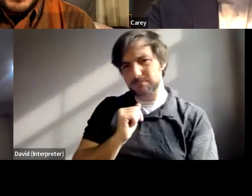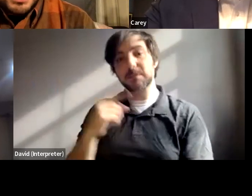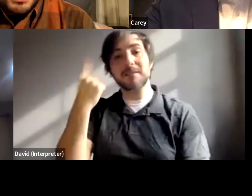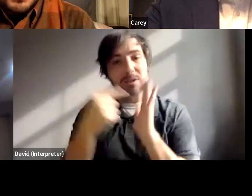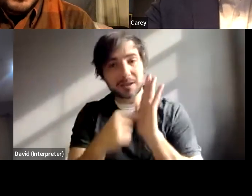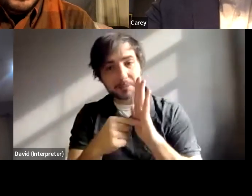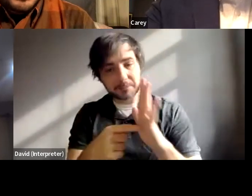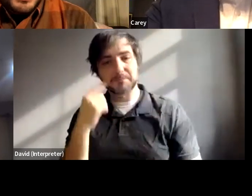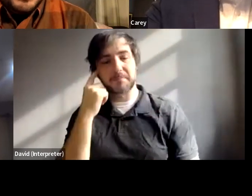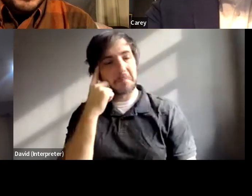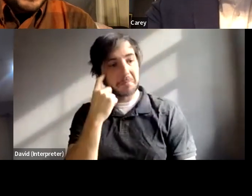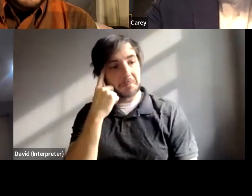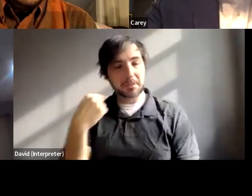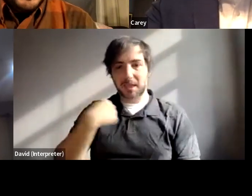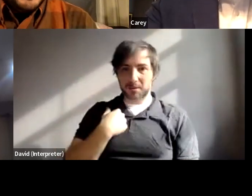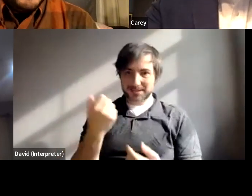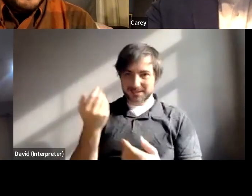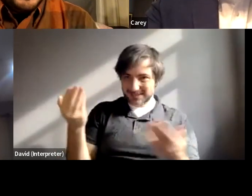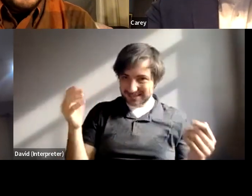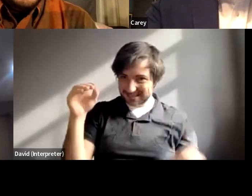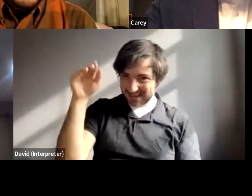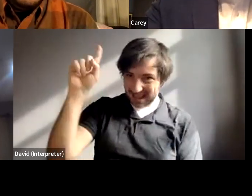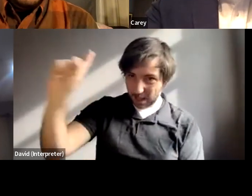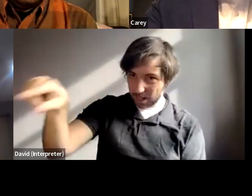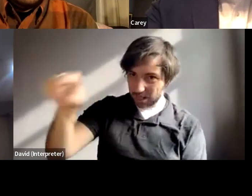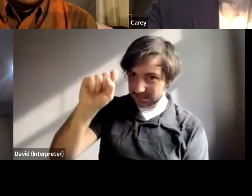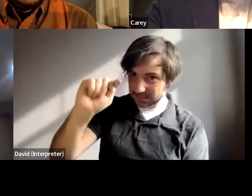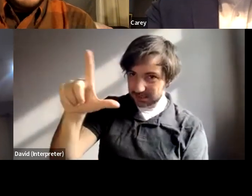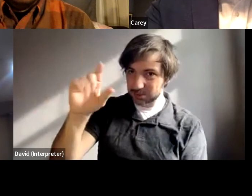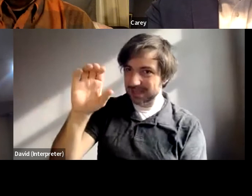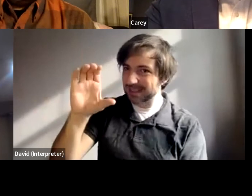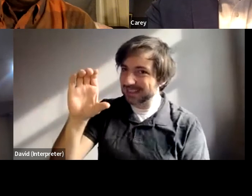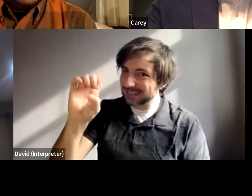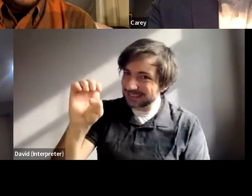at the center and they offered to take all of the players around